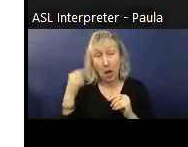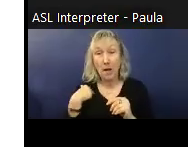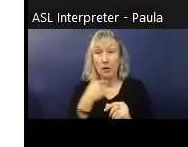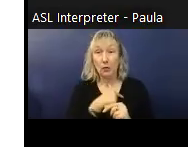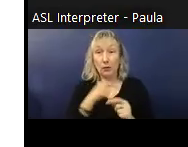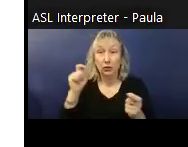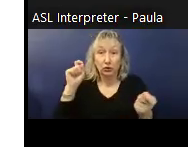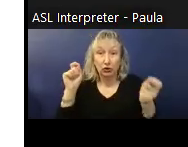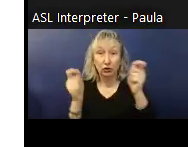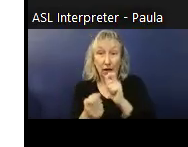Let's see here.